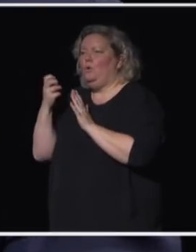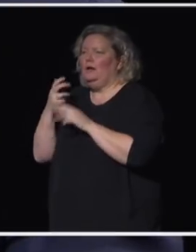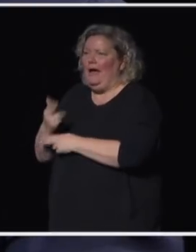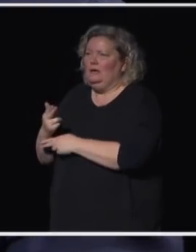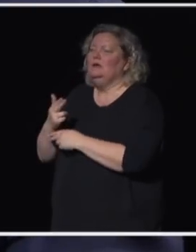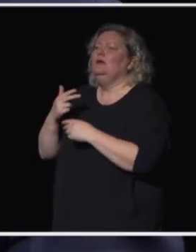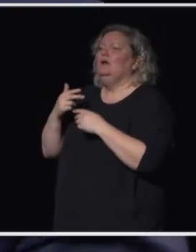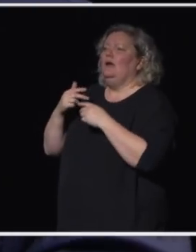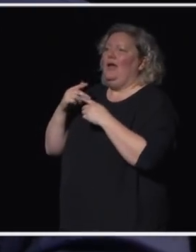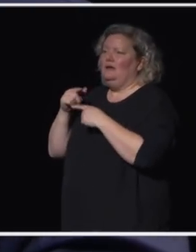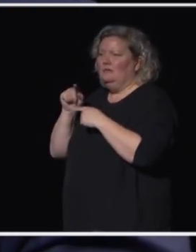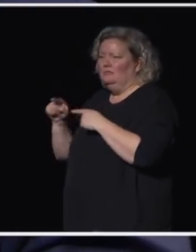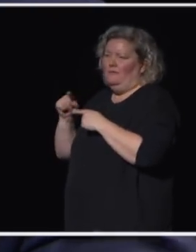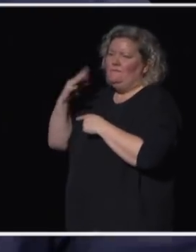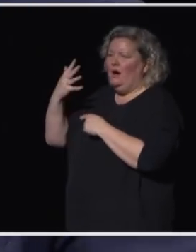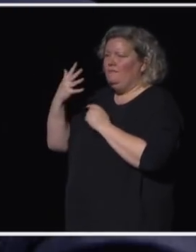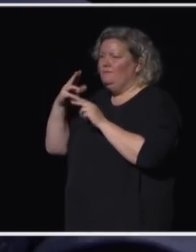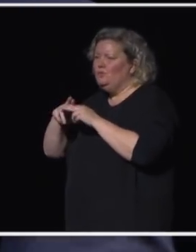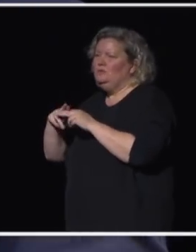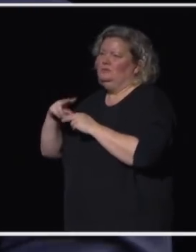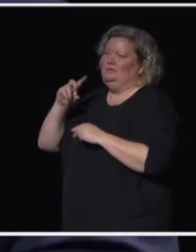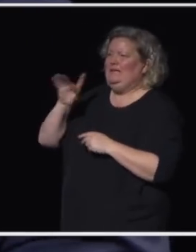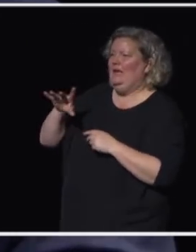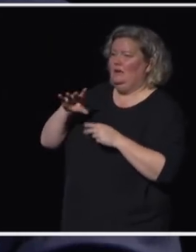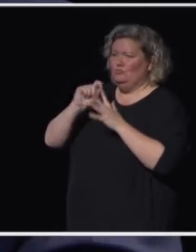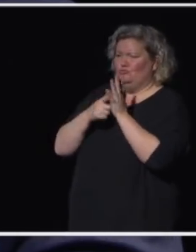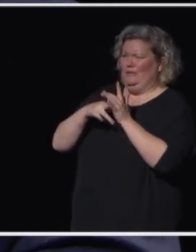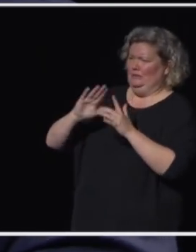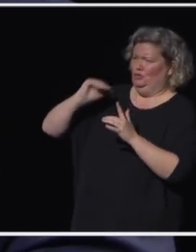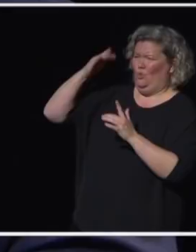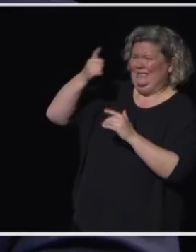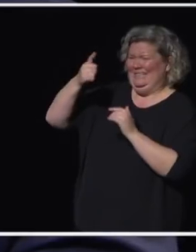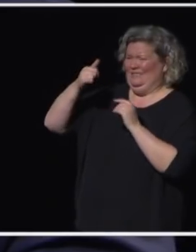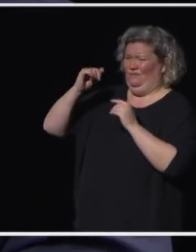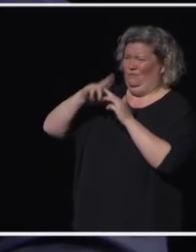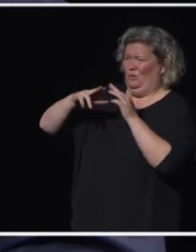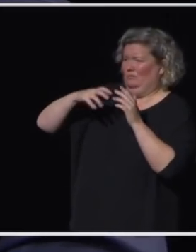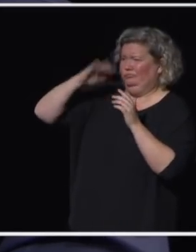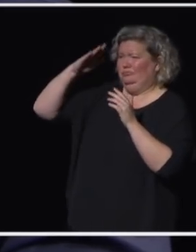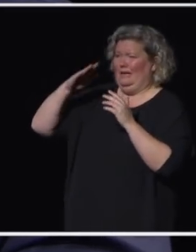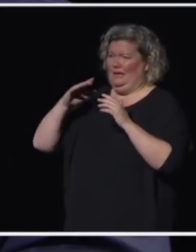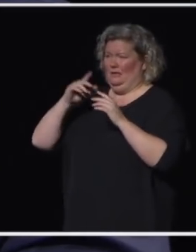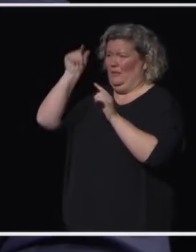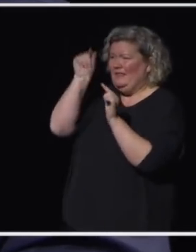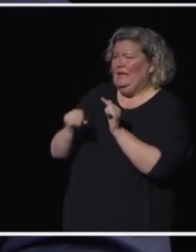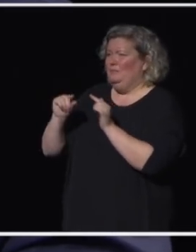Prince was like six-three, six-four. The guy was kind of stocky. Prince was a thin dude. And what did the cop say in his defence for why he had